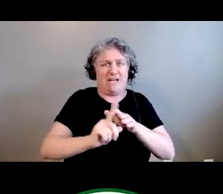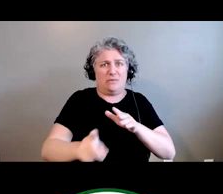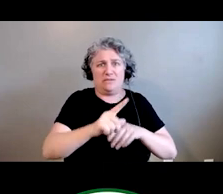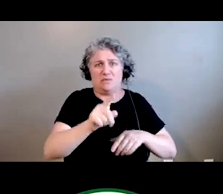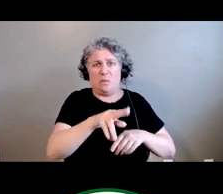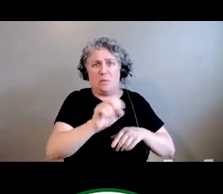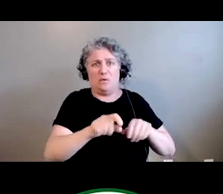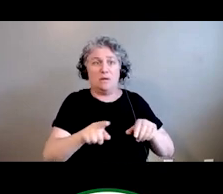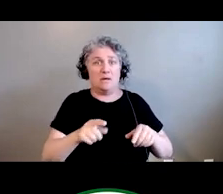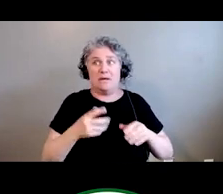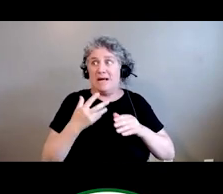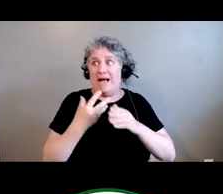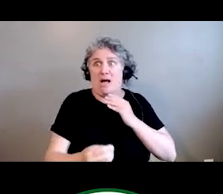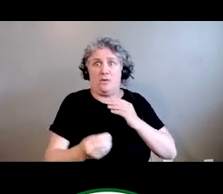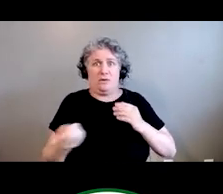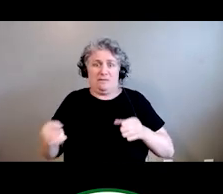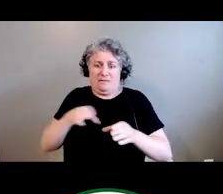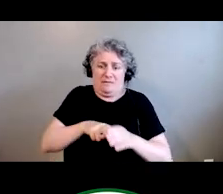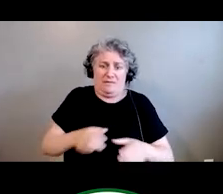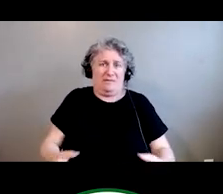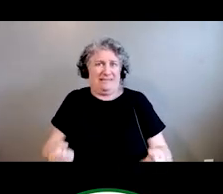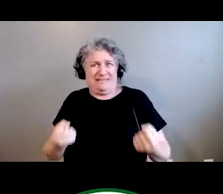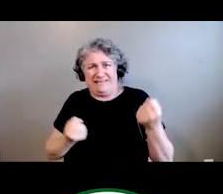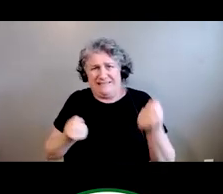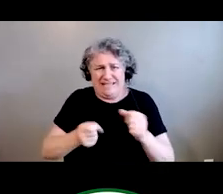It was far beyond smoke. Smoke has a nice smell to it if it's just burning. If you're